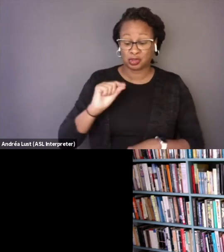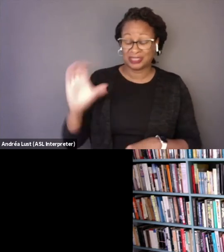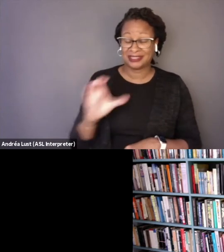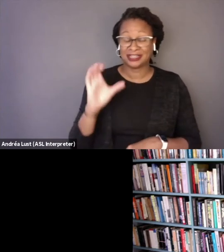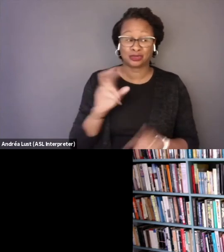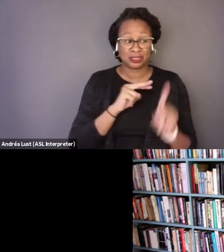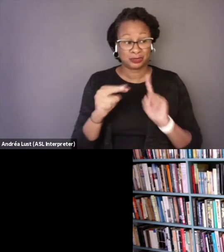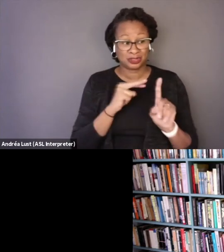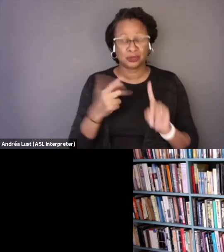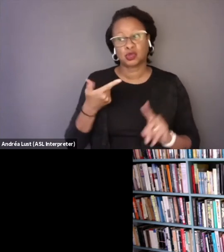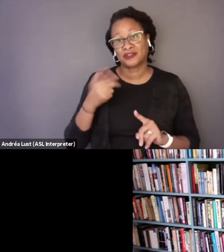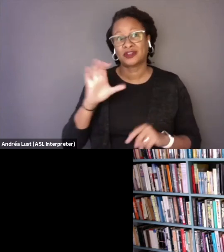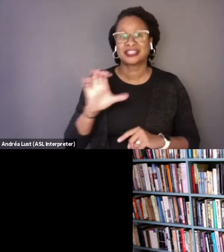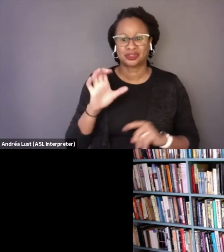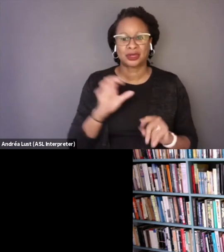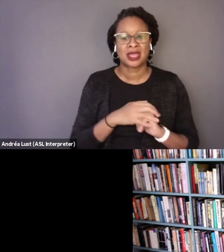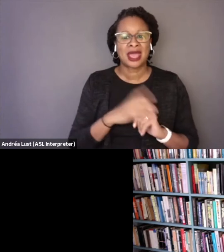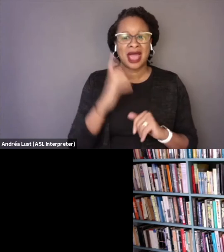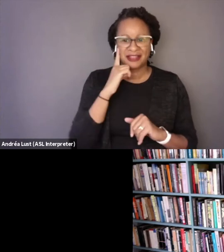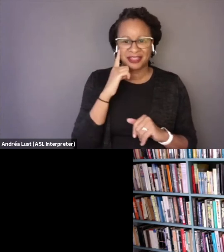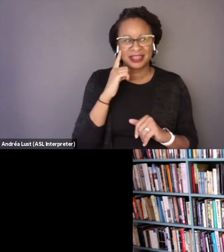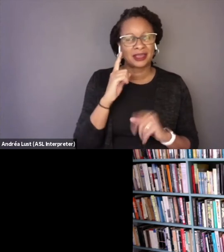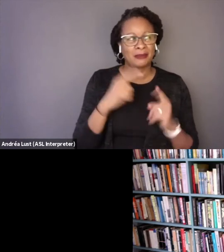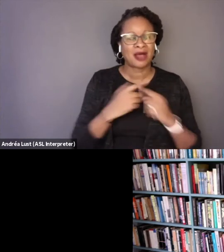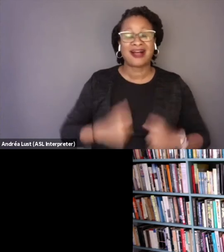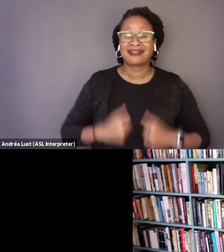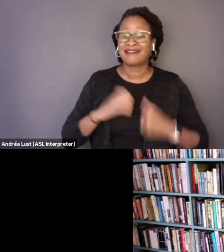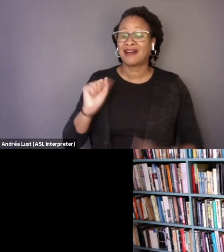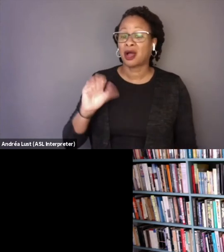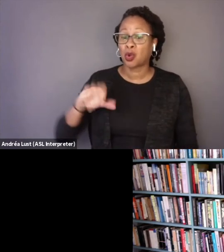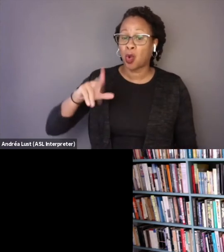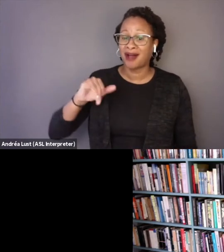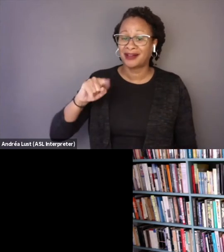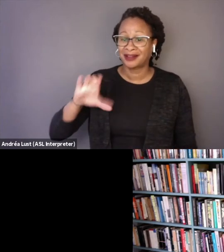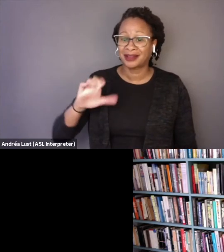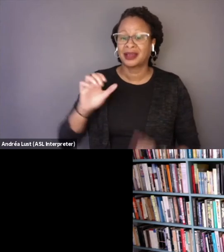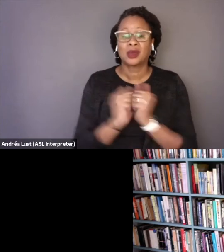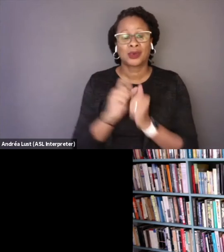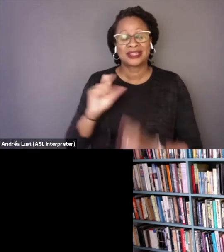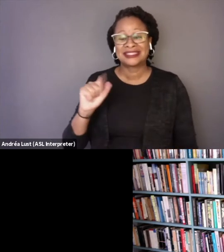about "The Life Aquatic with Steve Zissou" because they very clearly pattern that character after him